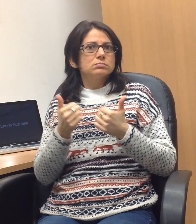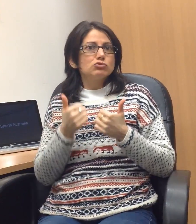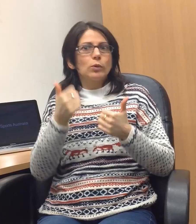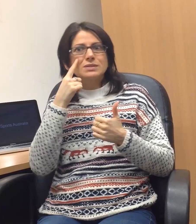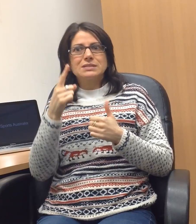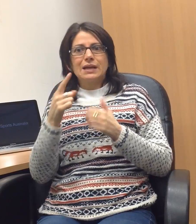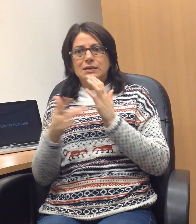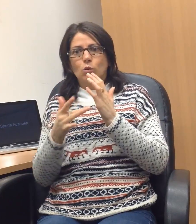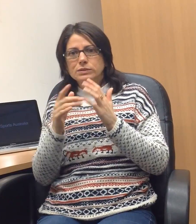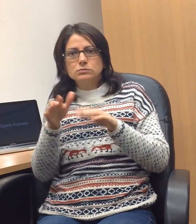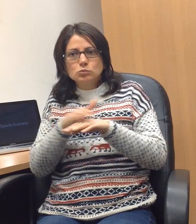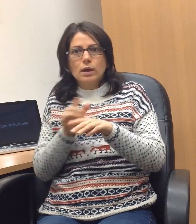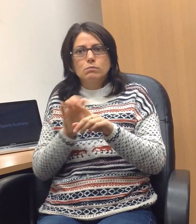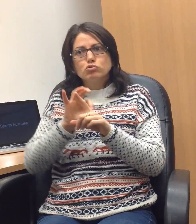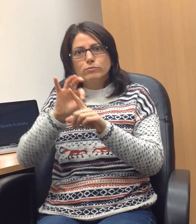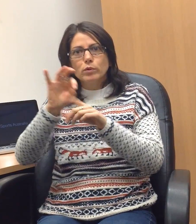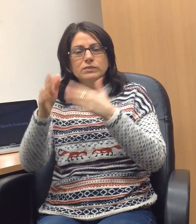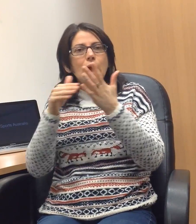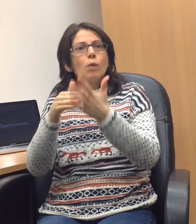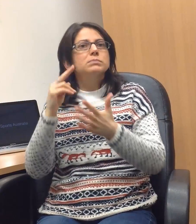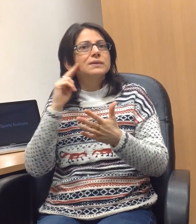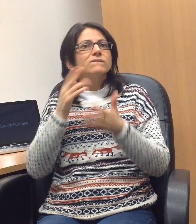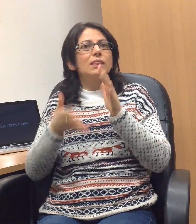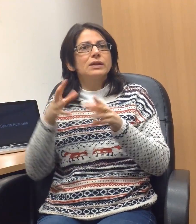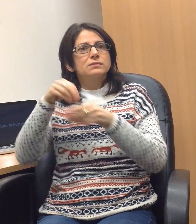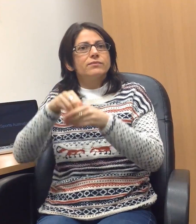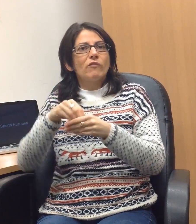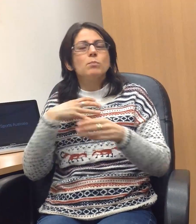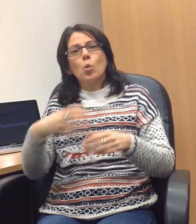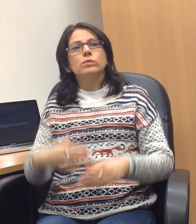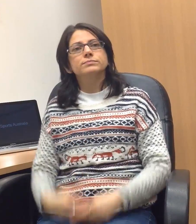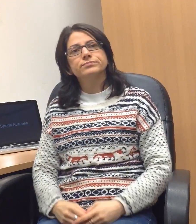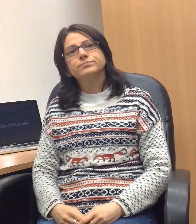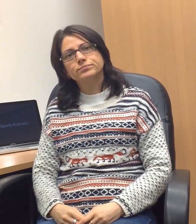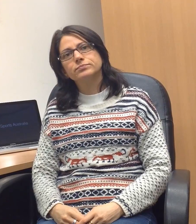It is really good to see how technology starting to help and support deaf people involved in in sport.